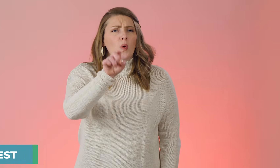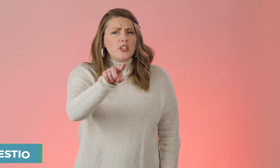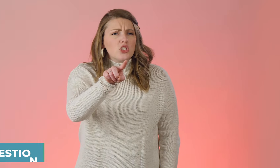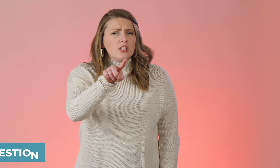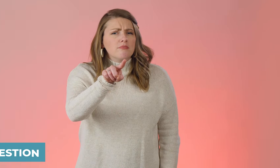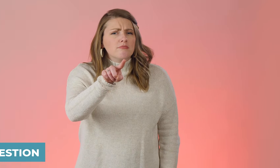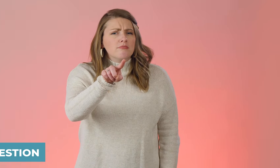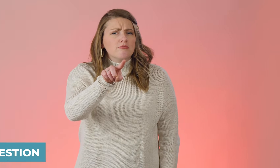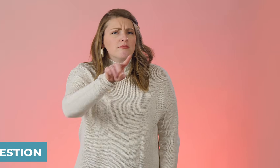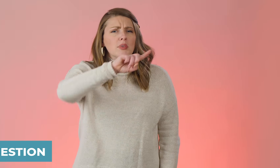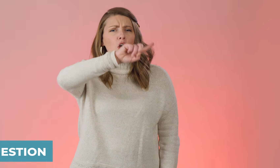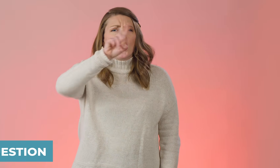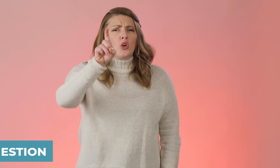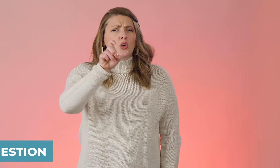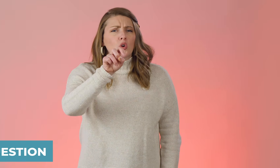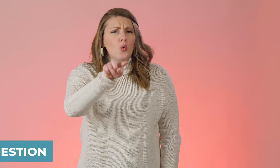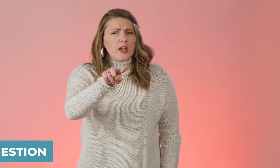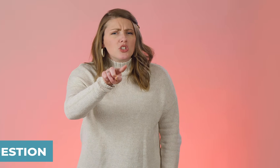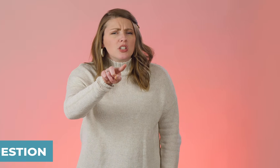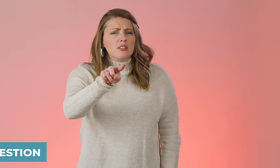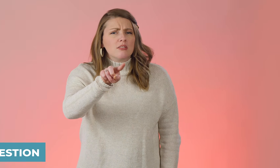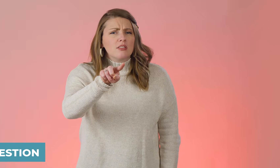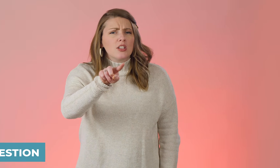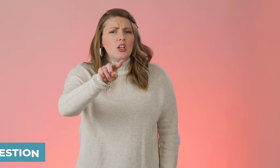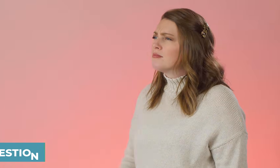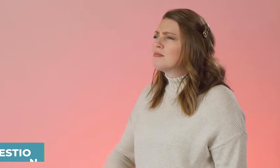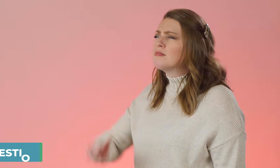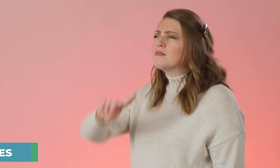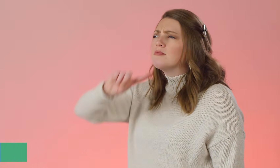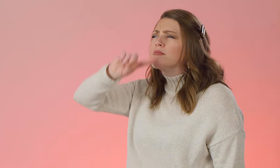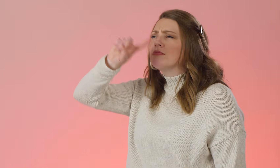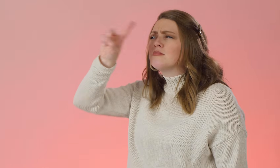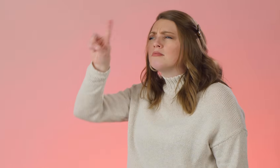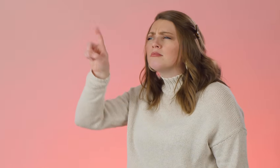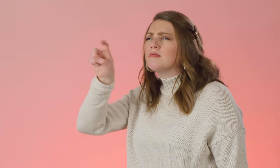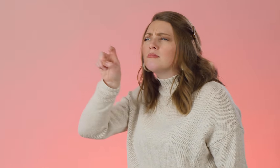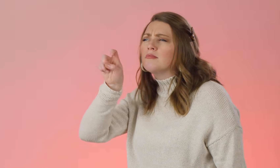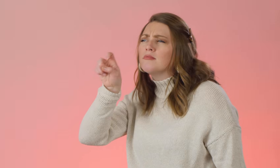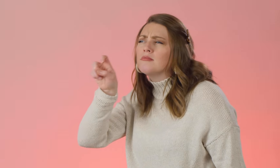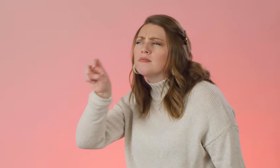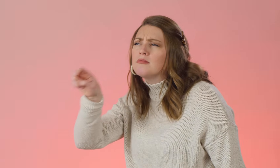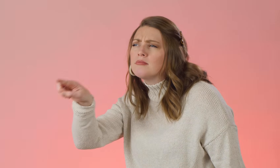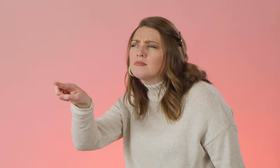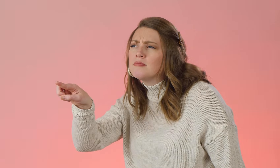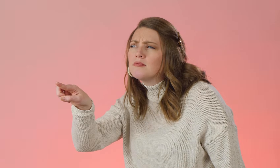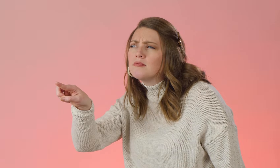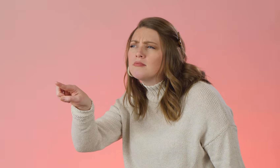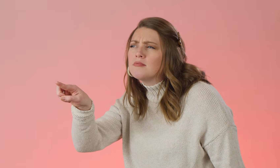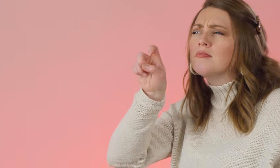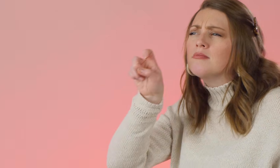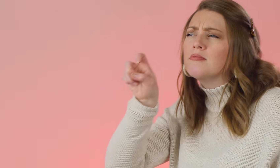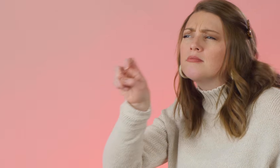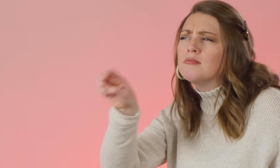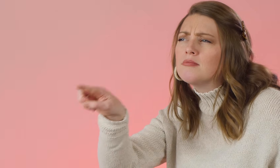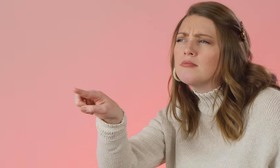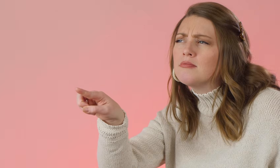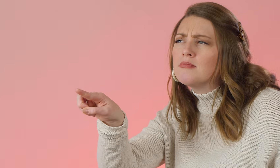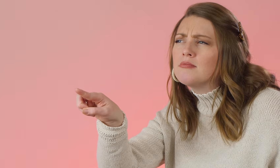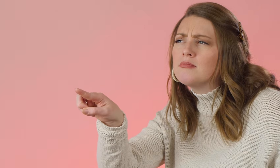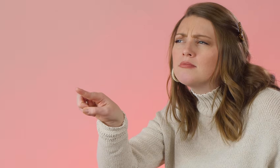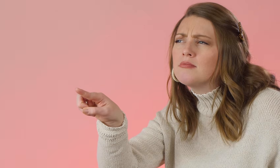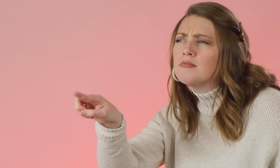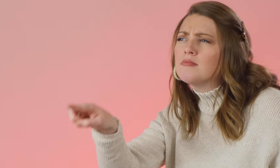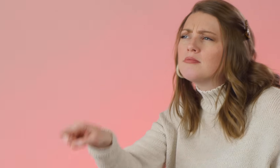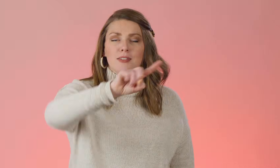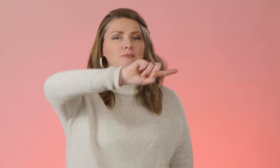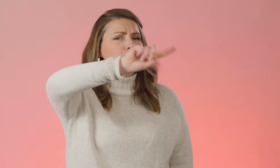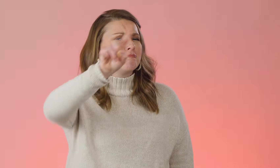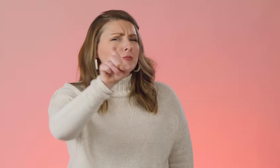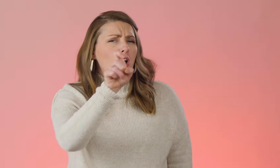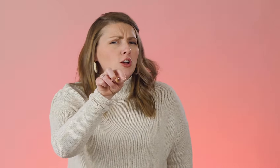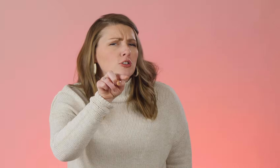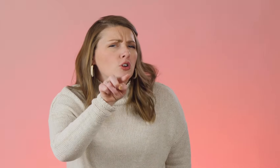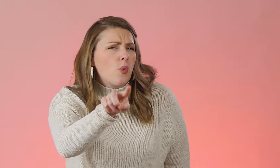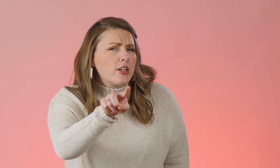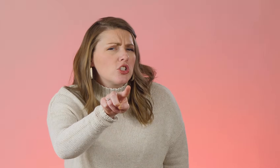'Question, question,' your index finger is making a question mark with the point at the end 'question.'